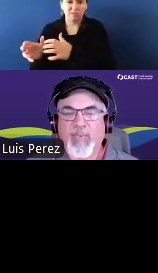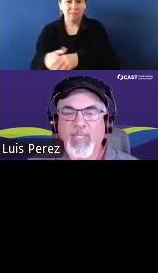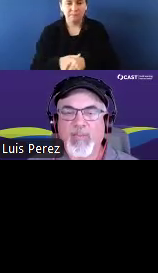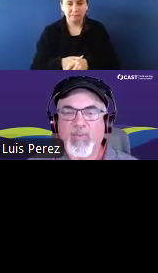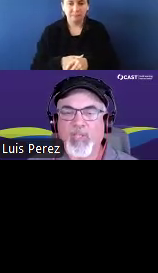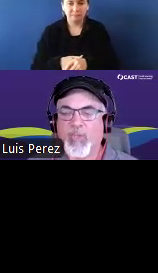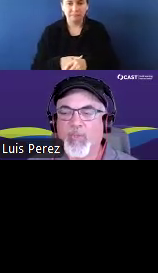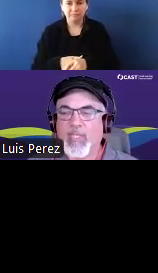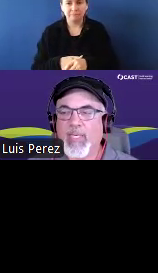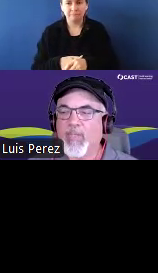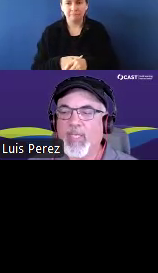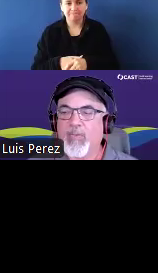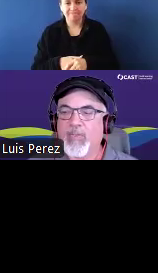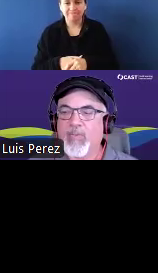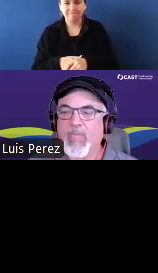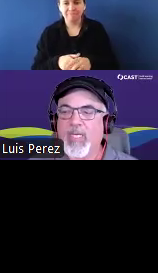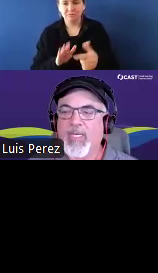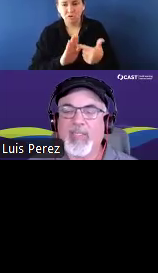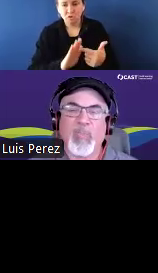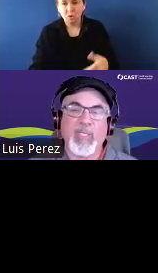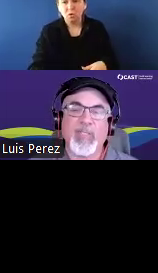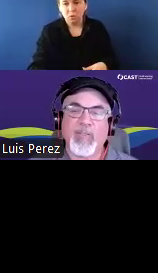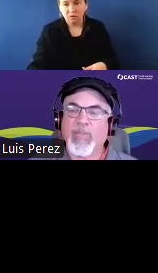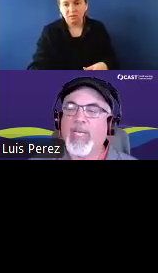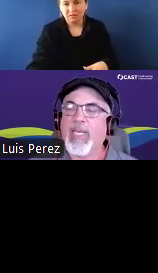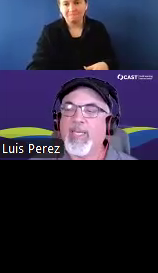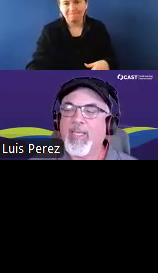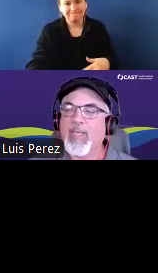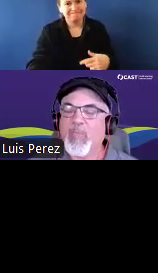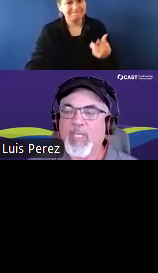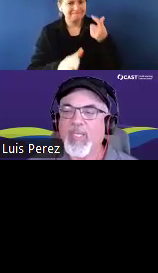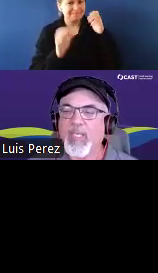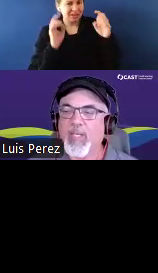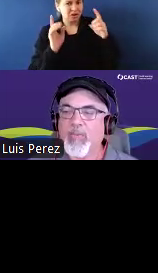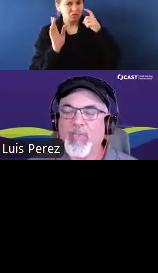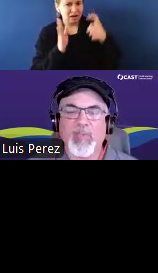this really shows that educators recognize the potential of AI, but they need a little bit of